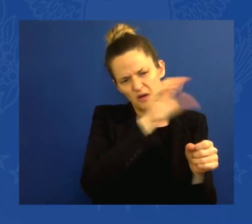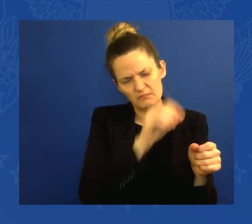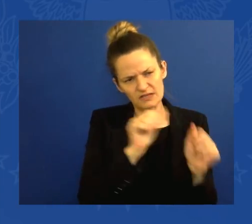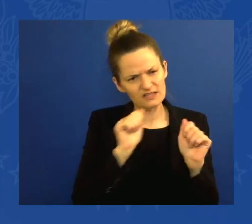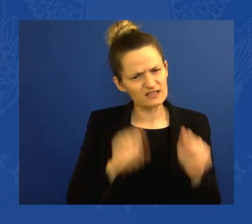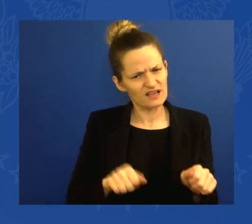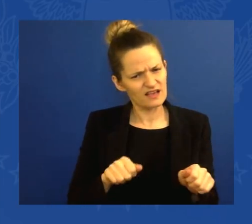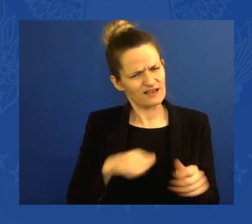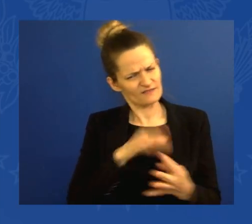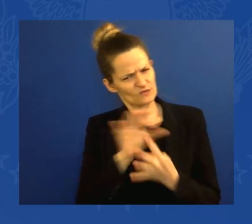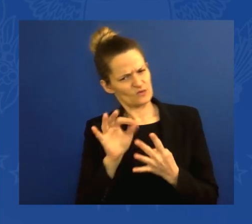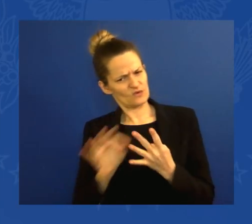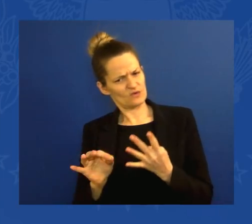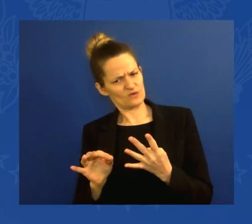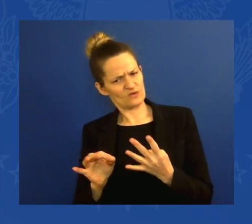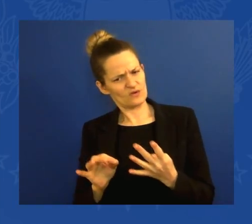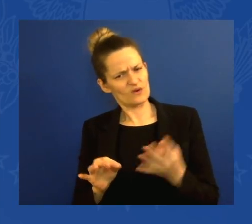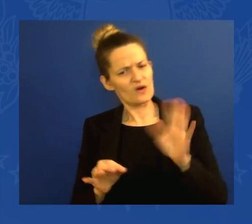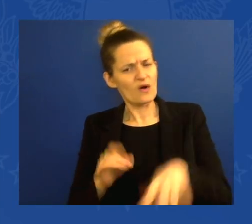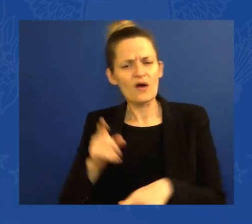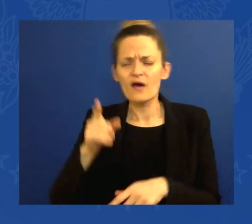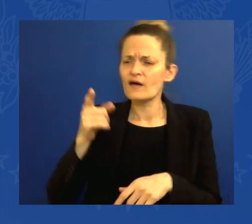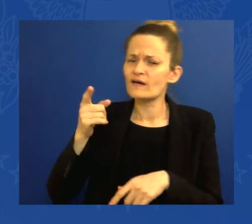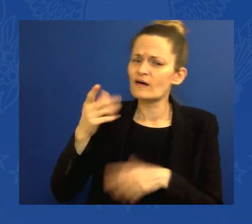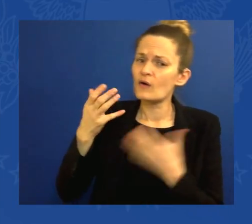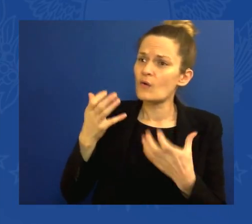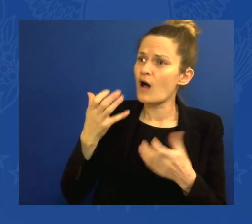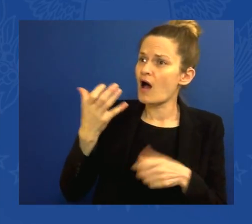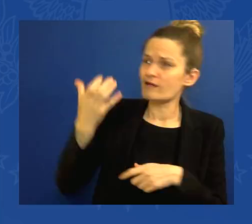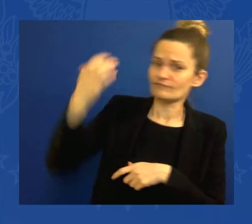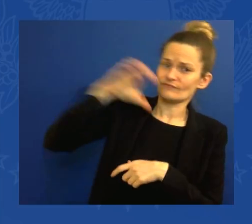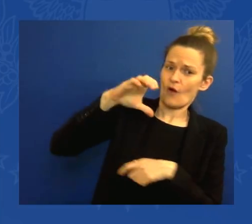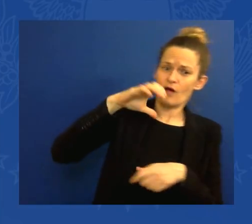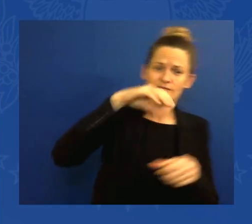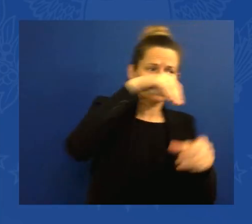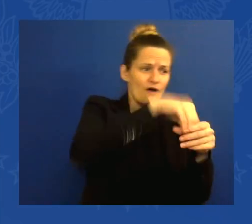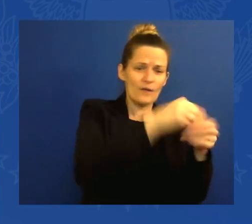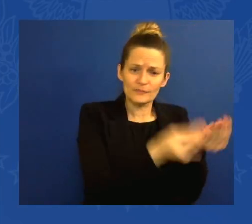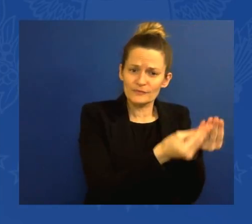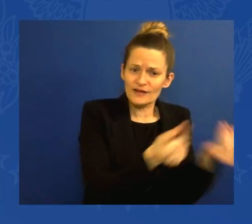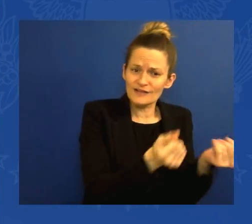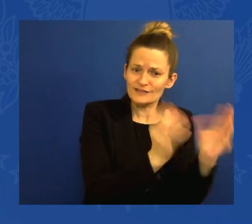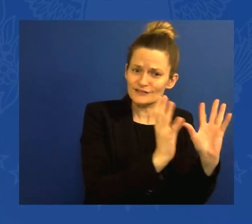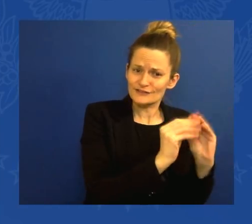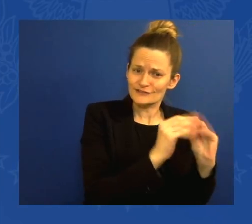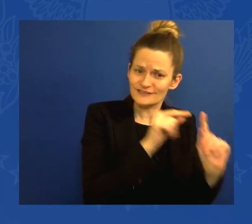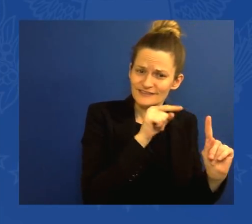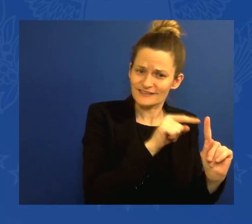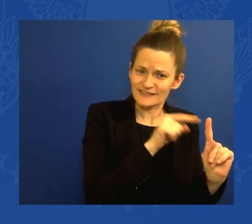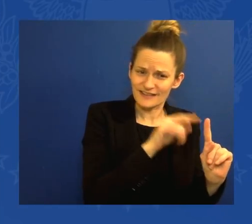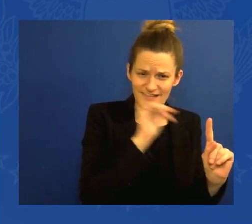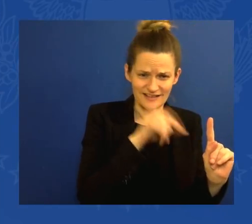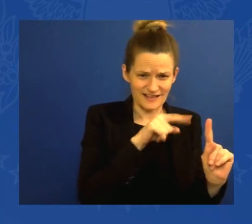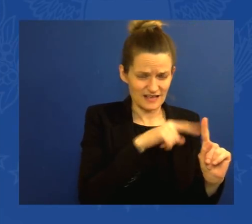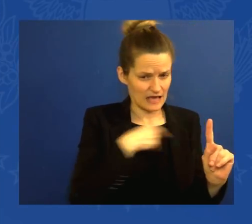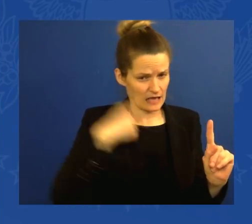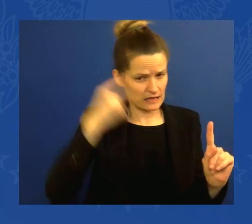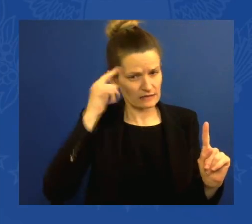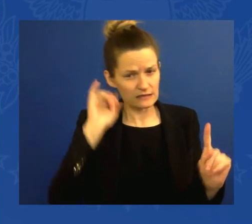disputes beyond sexual harassment assault. I think it's all wrong and they should be banned.